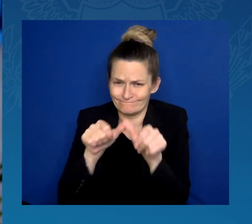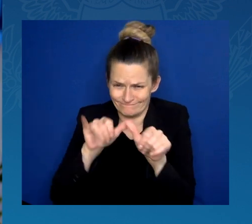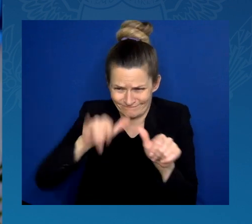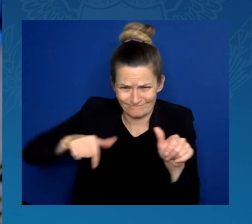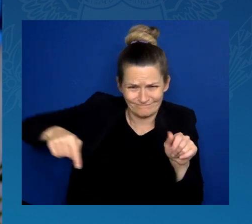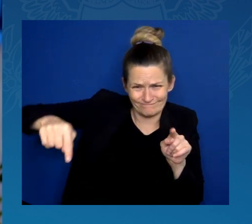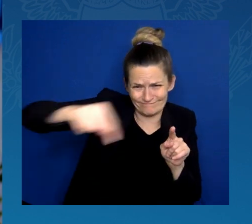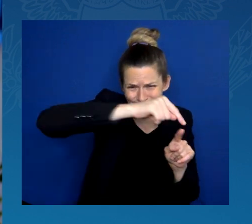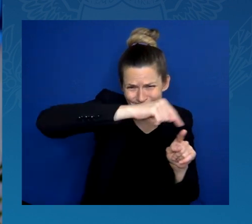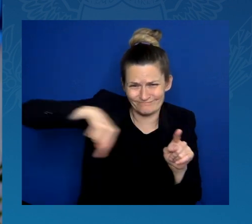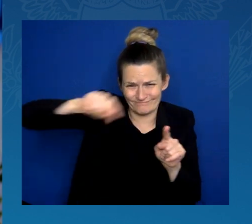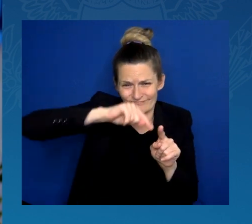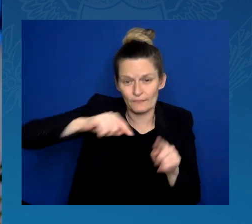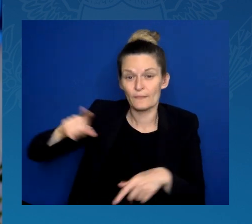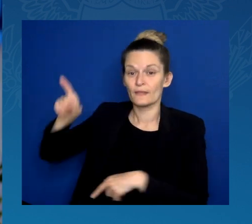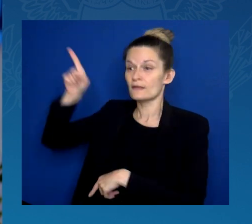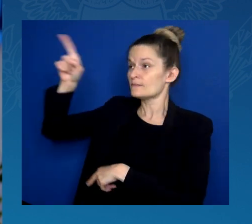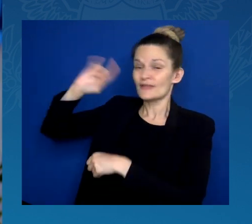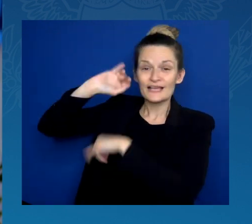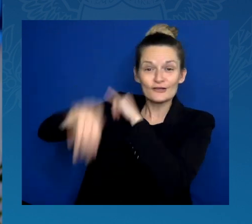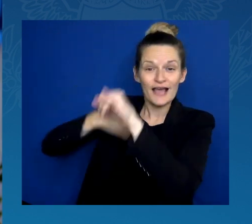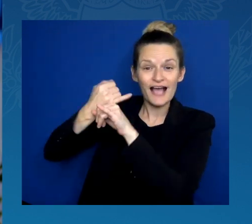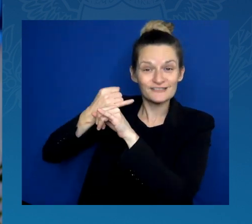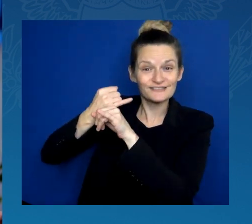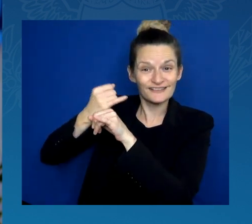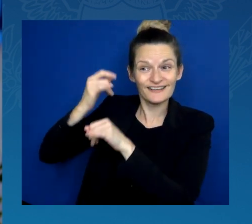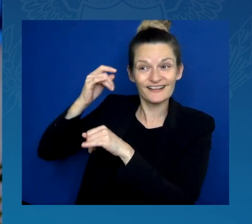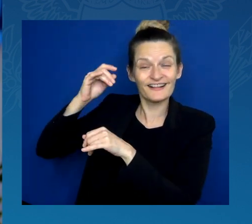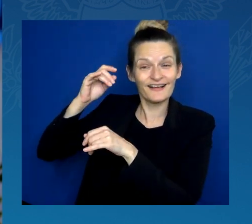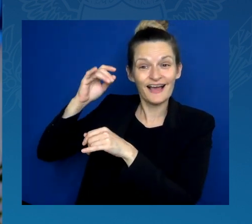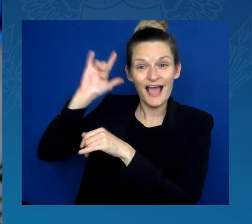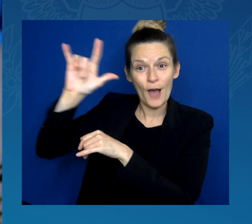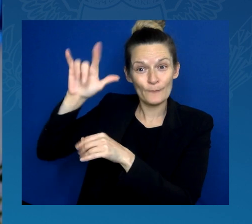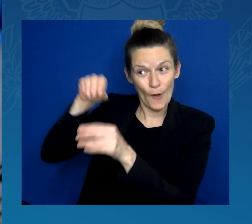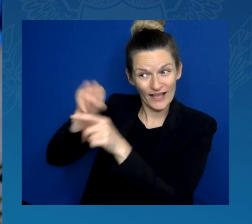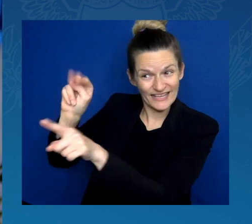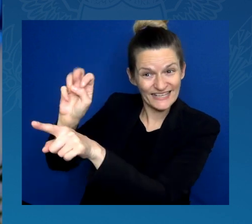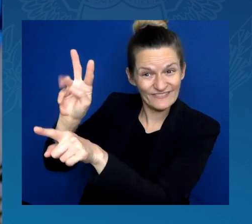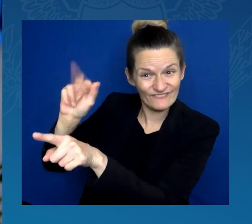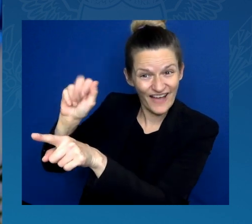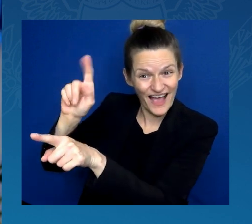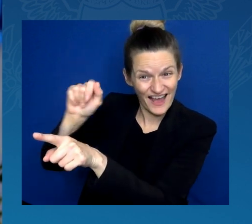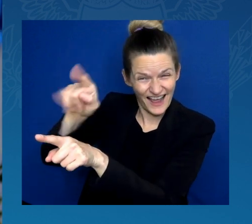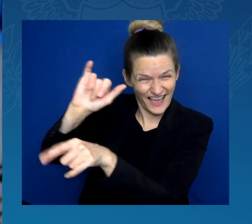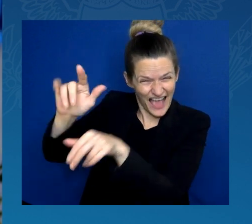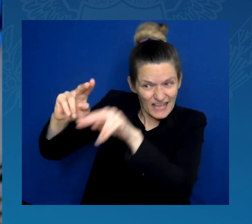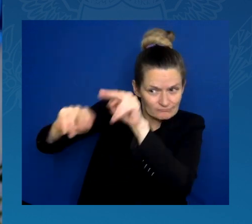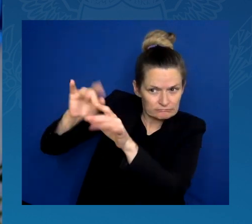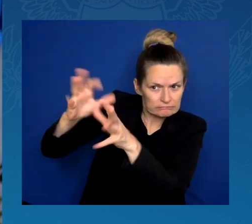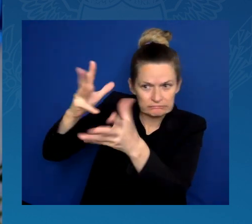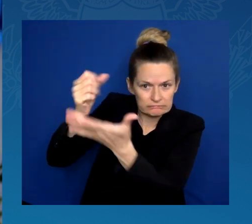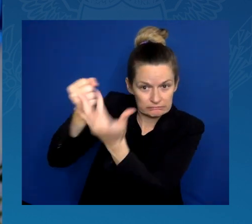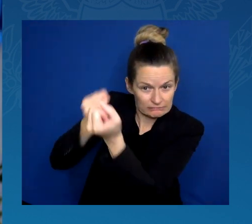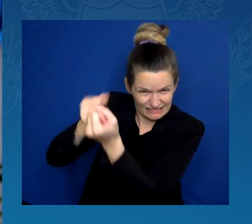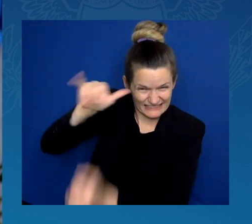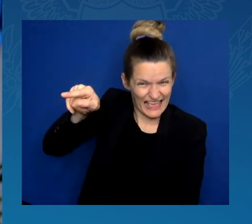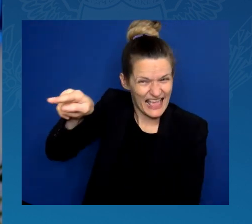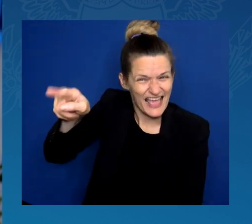Today, USW production workers in Corning, New York, manufacture the fiber-optic cables